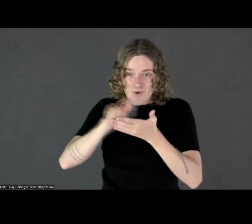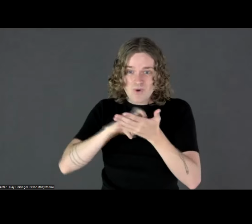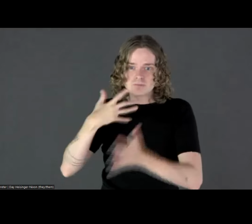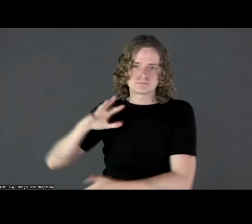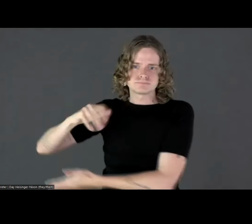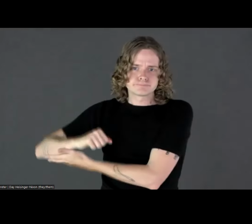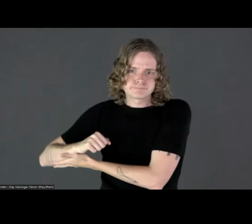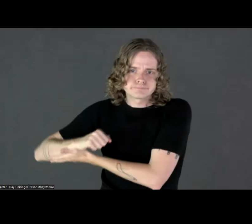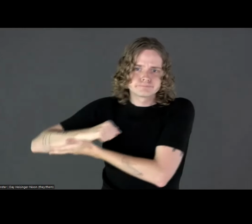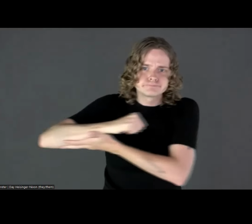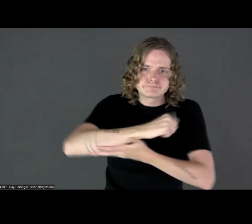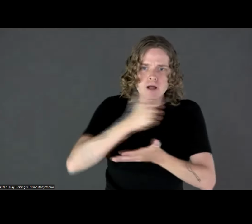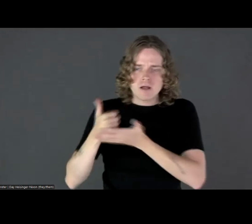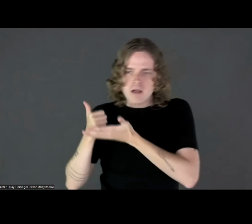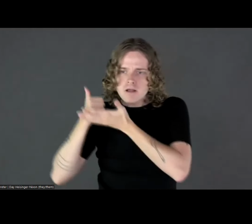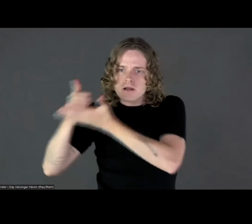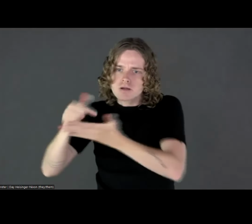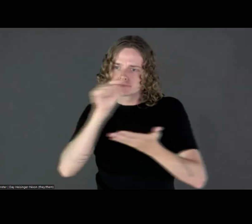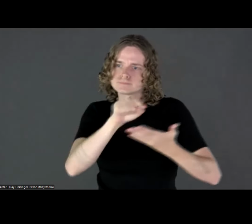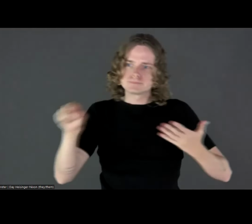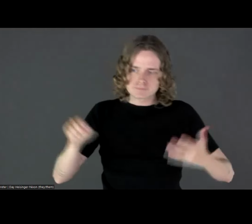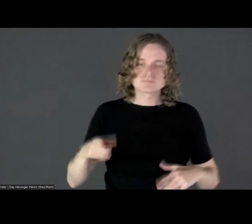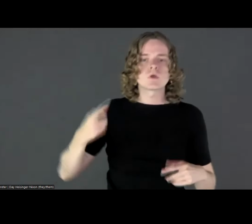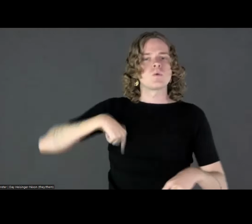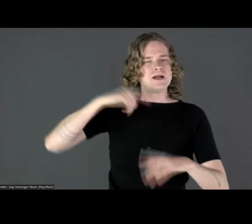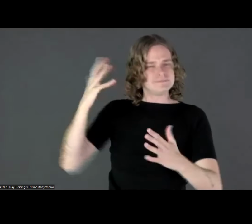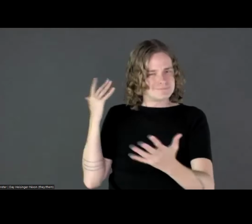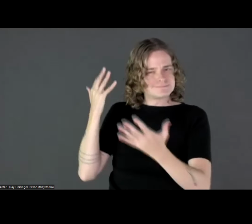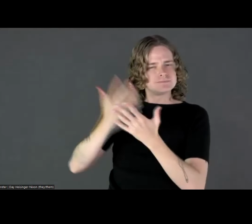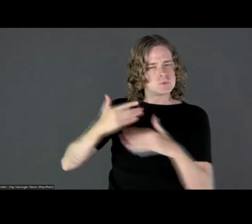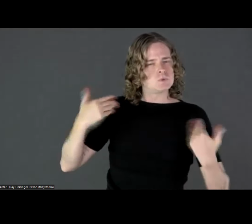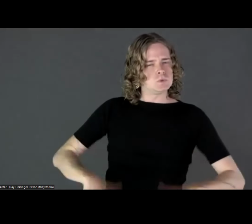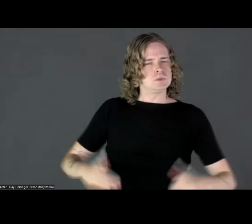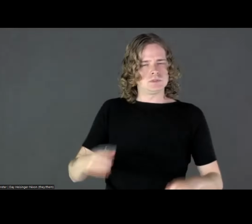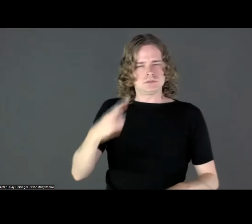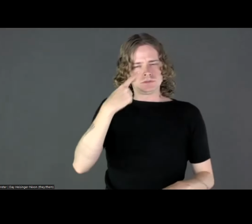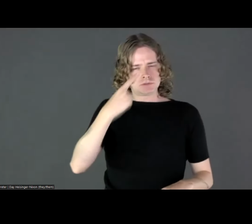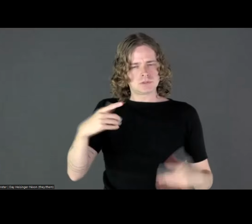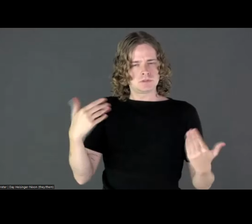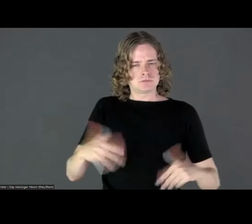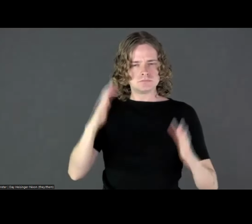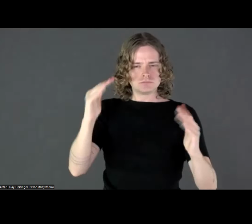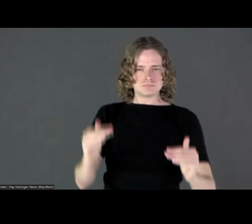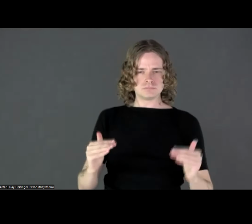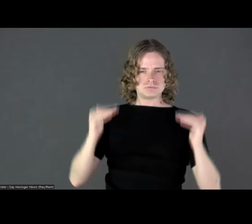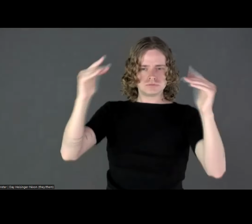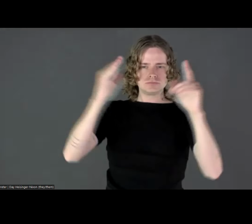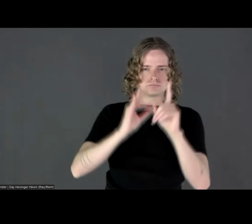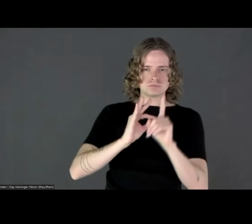with organization of persons with disabilities and this is a specific example of this.